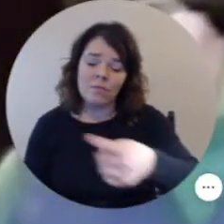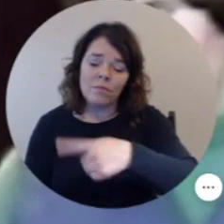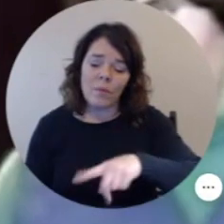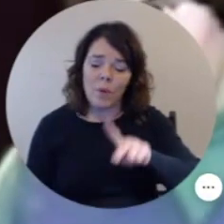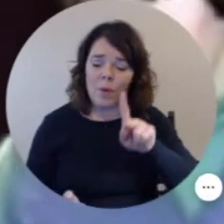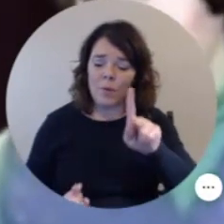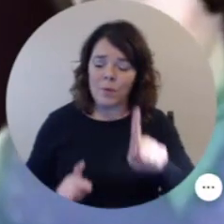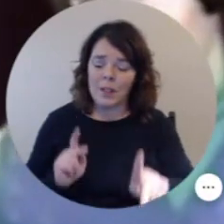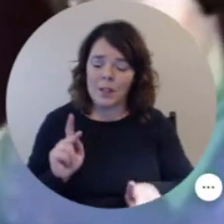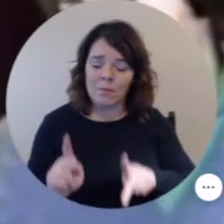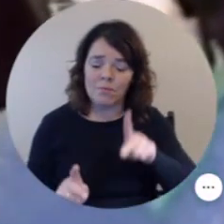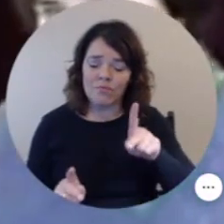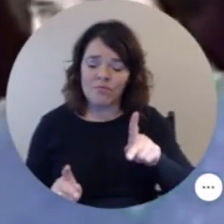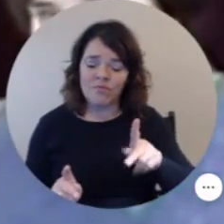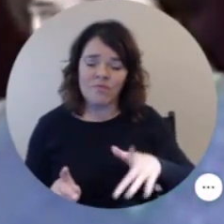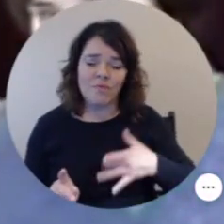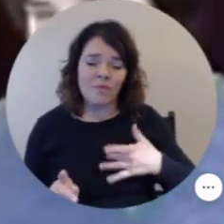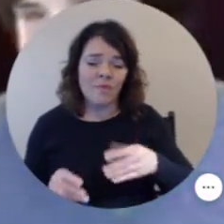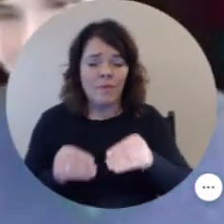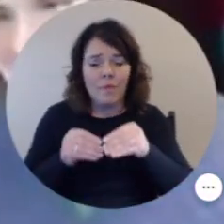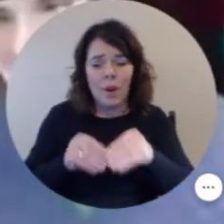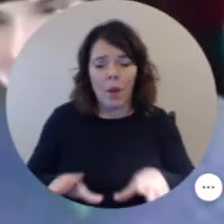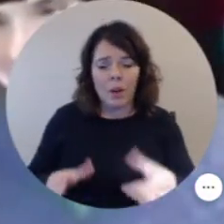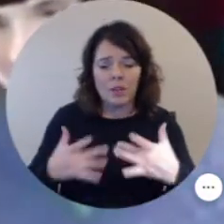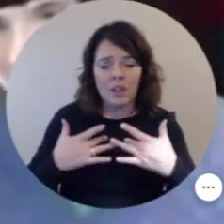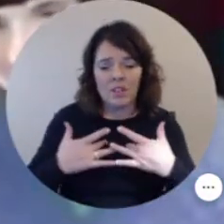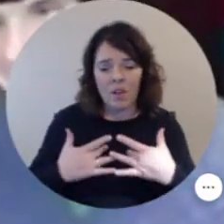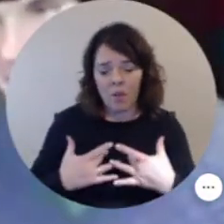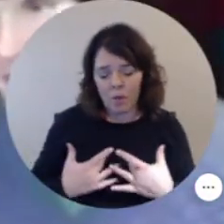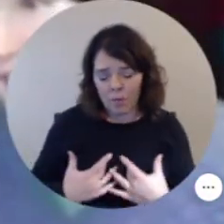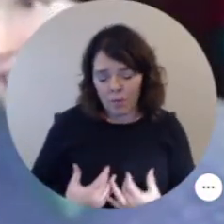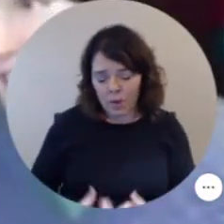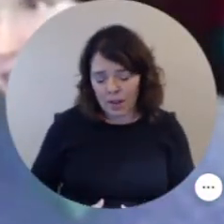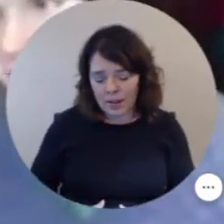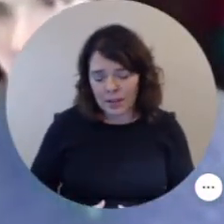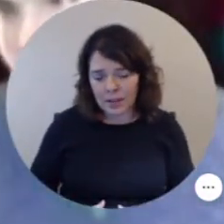For people lost and hopeless